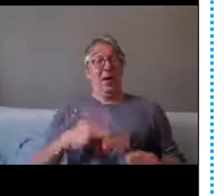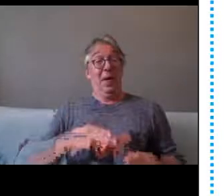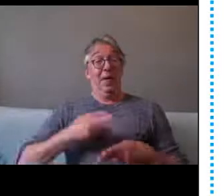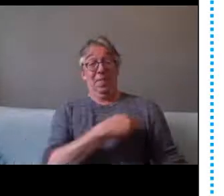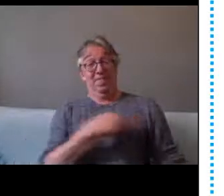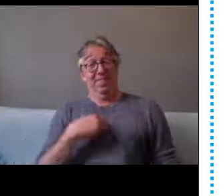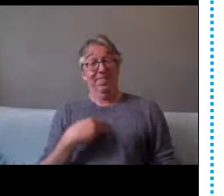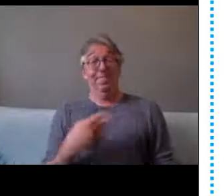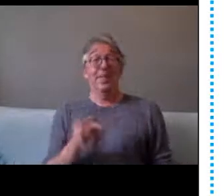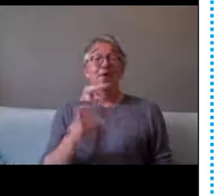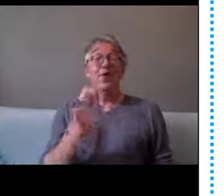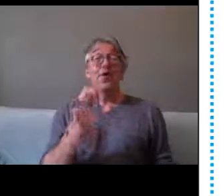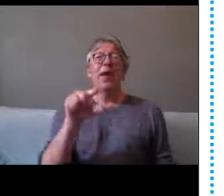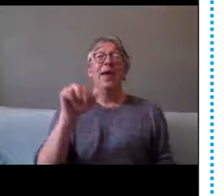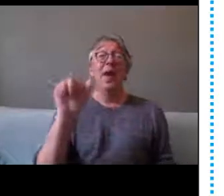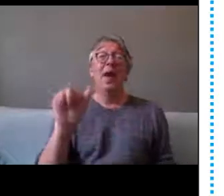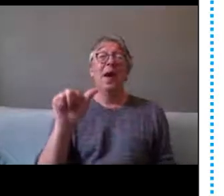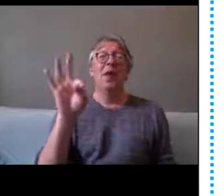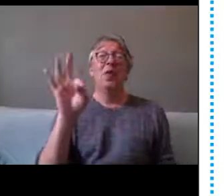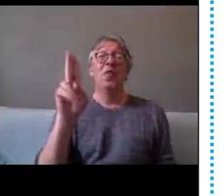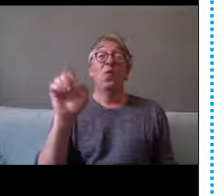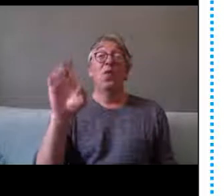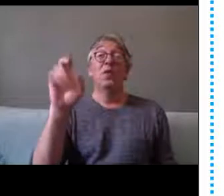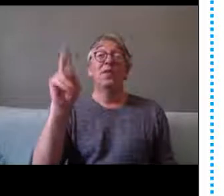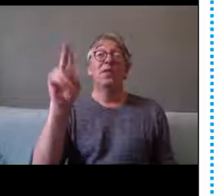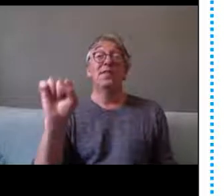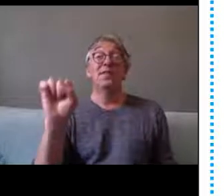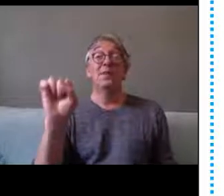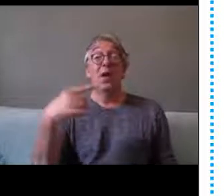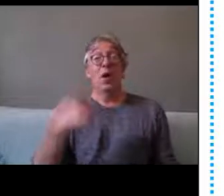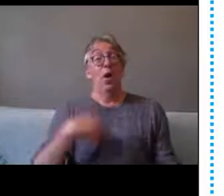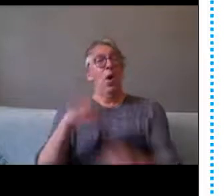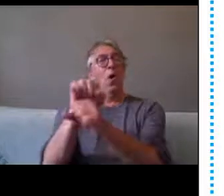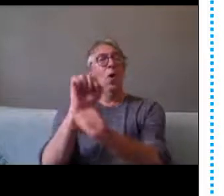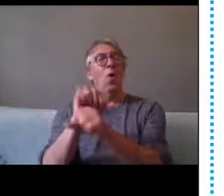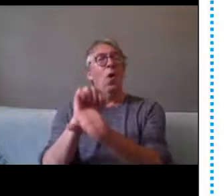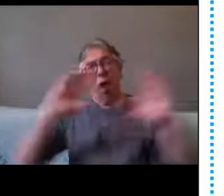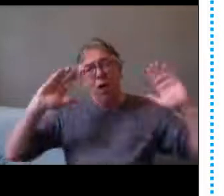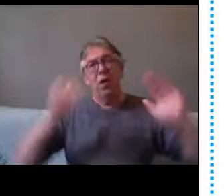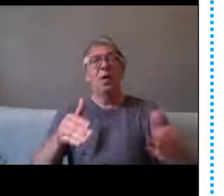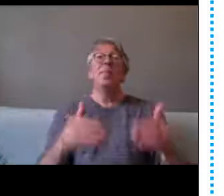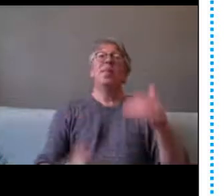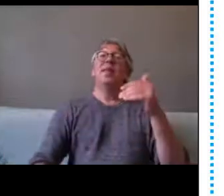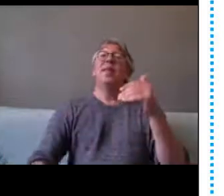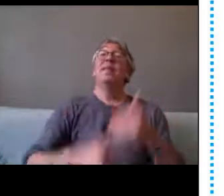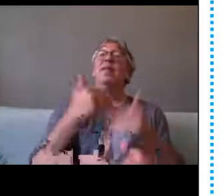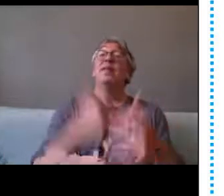I'm working with a disability and development cooperation, it's called Bezev, here in Germany.